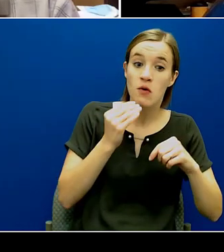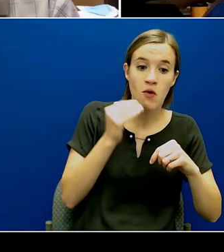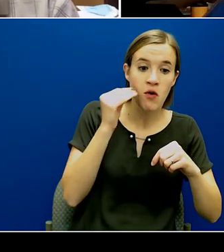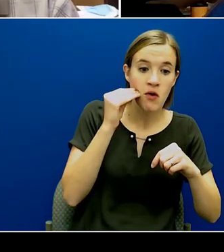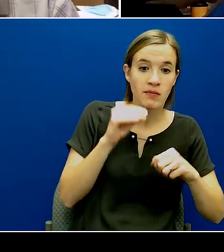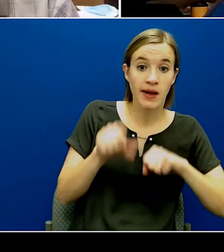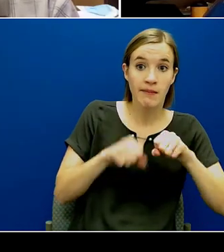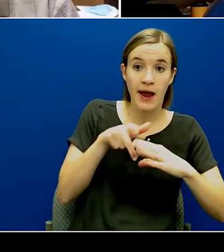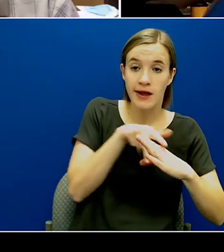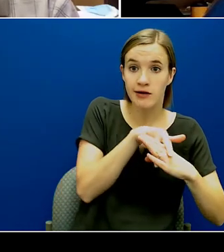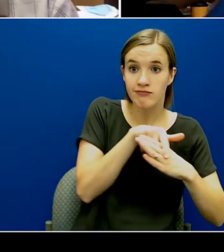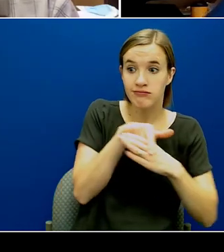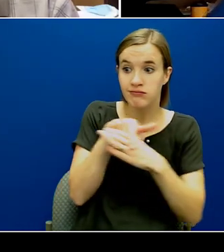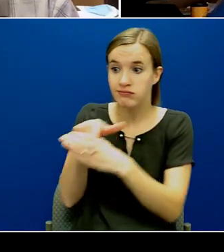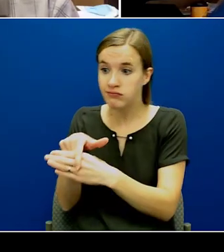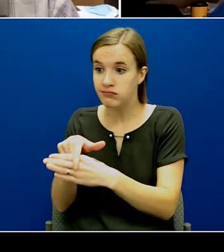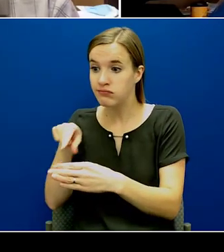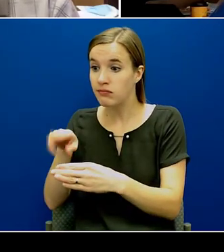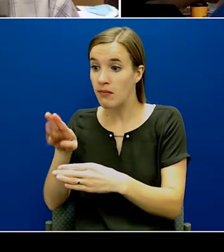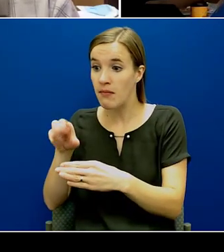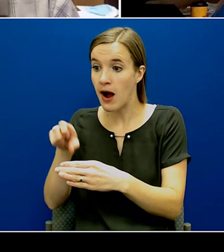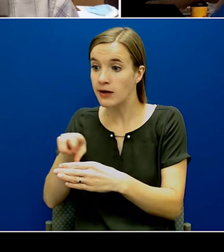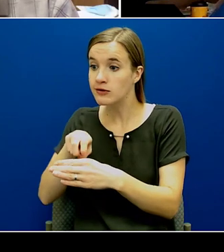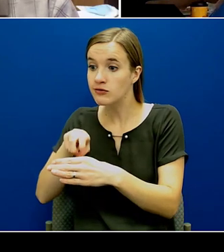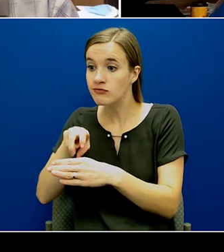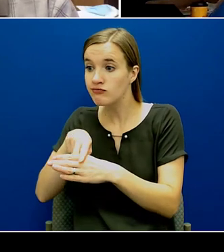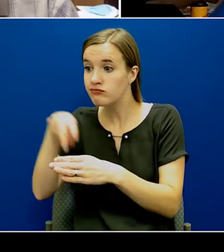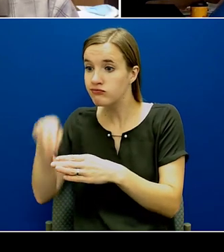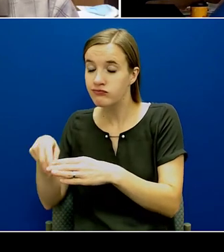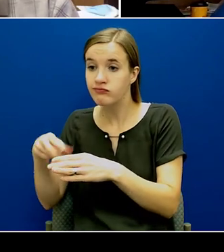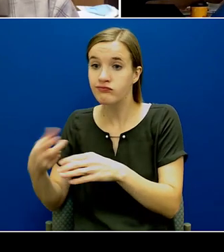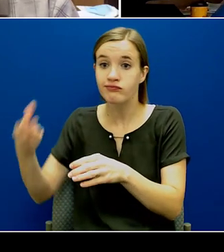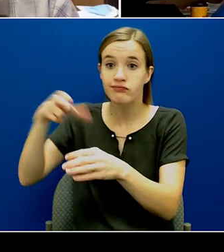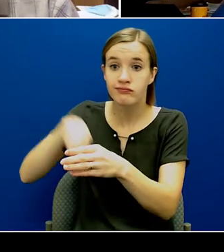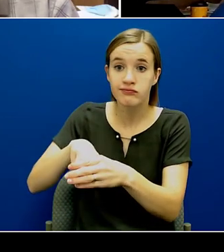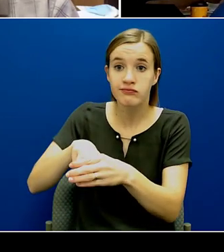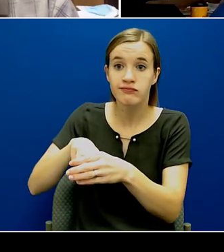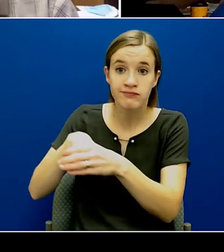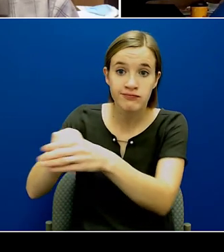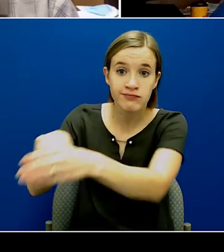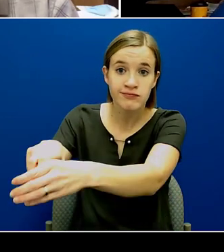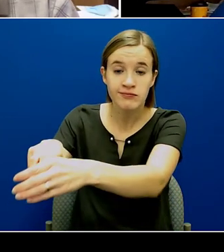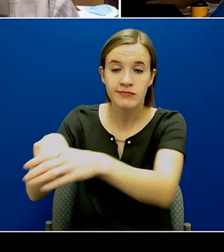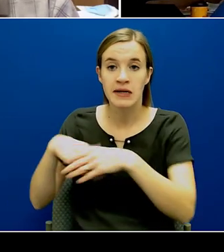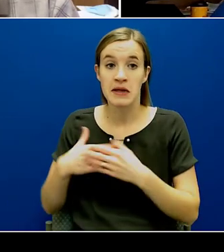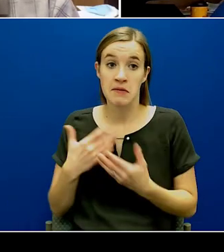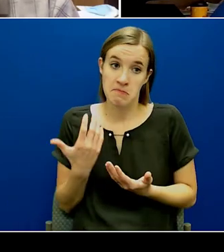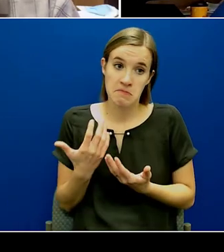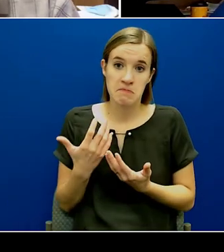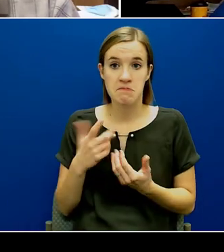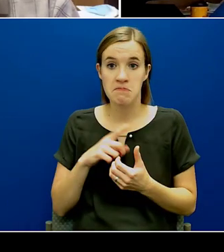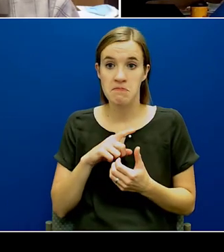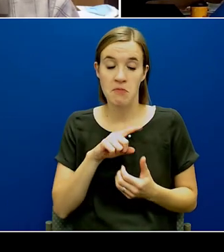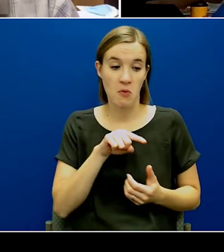you know, be able to bring their bike with them. There's just a lot of options now, and people are willing to do more than one thing